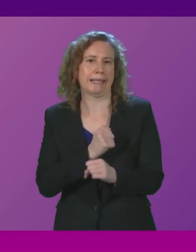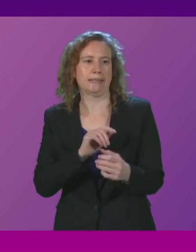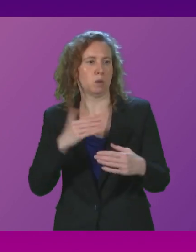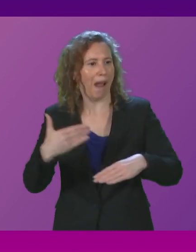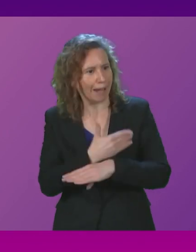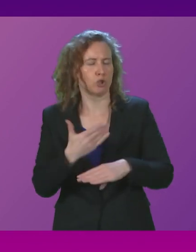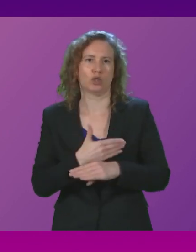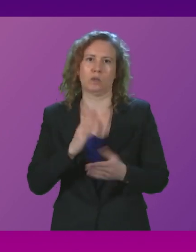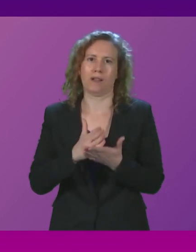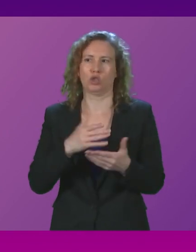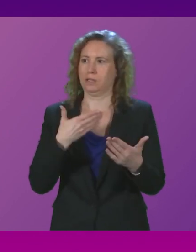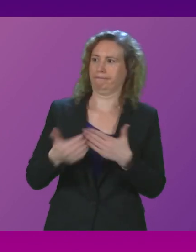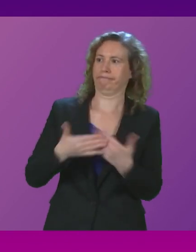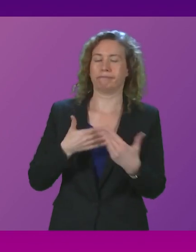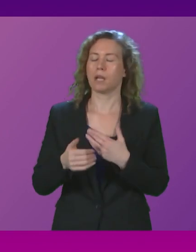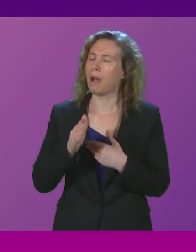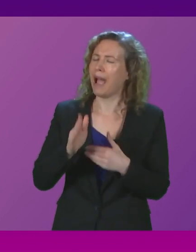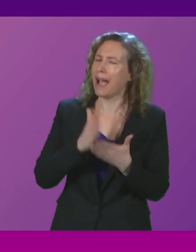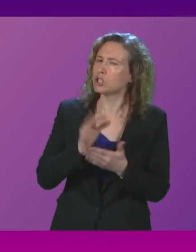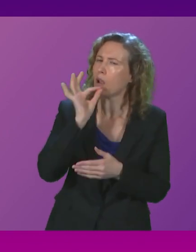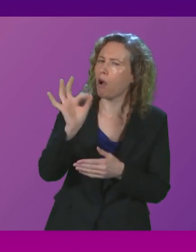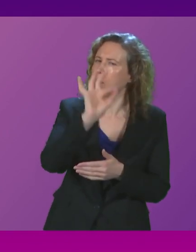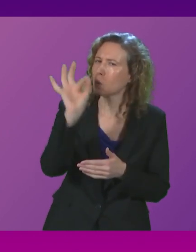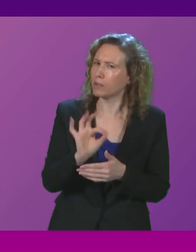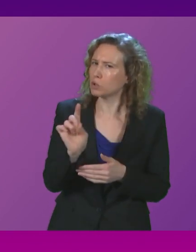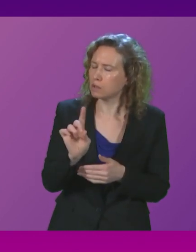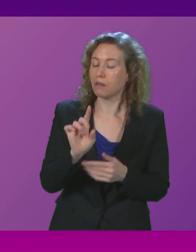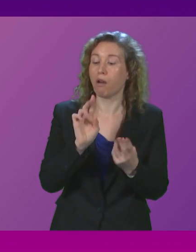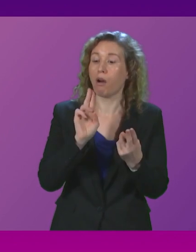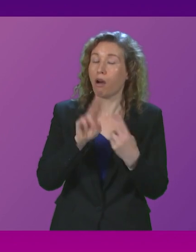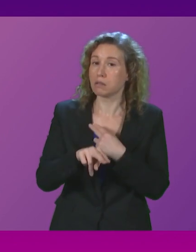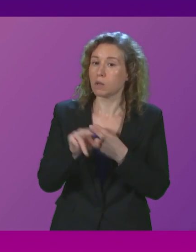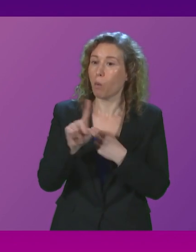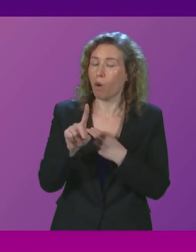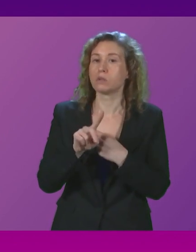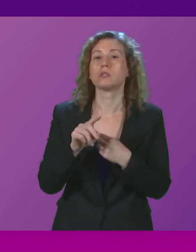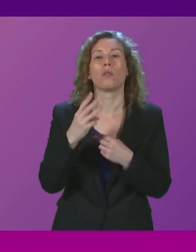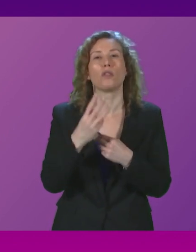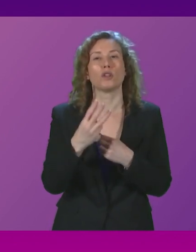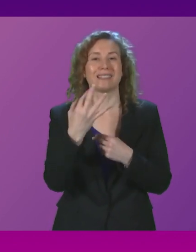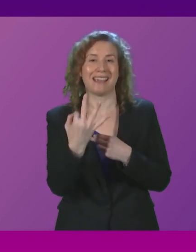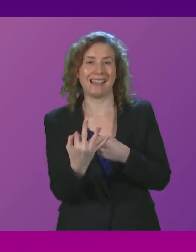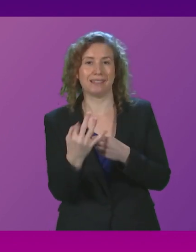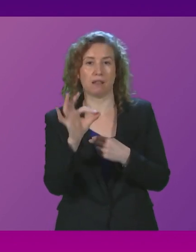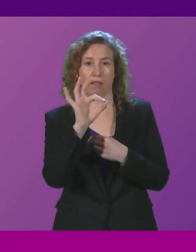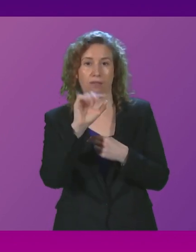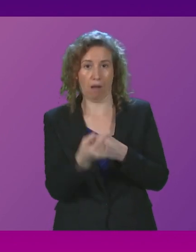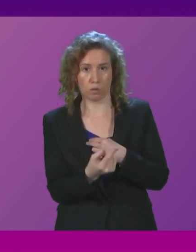On my question to the First Minister, the answer that she was looking for is that 38,255